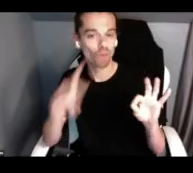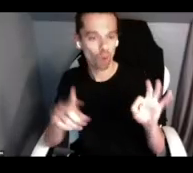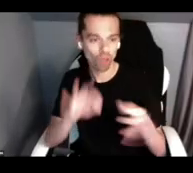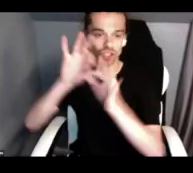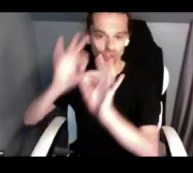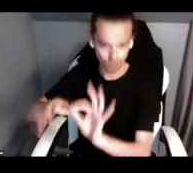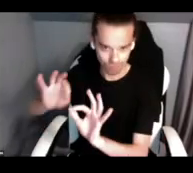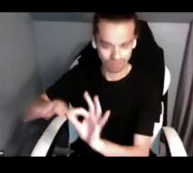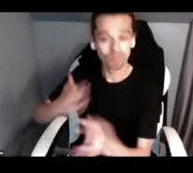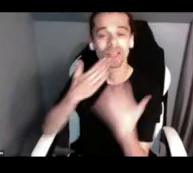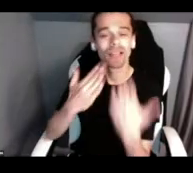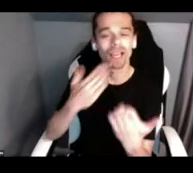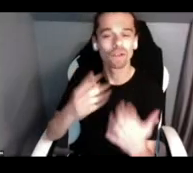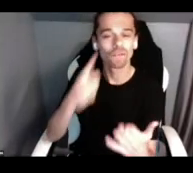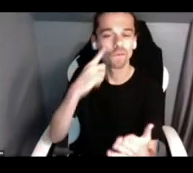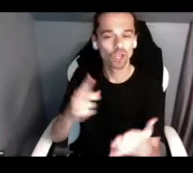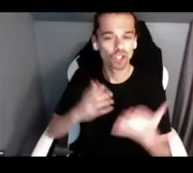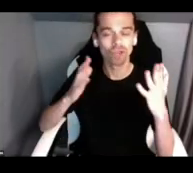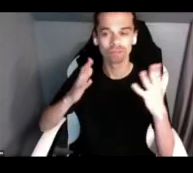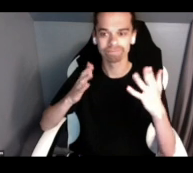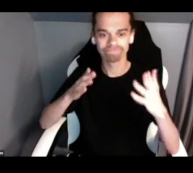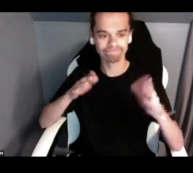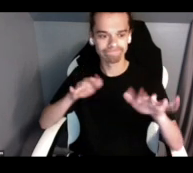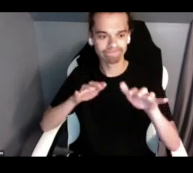and for your patience and participation.